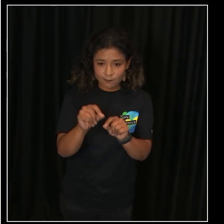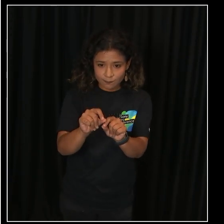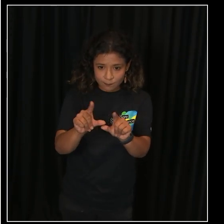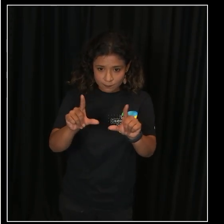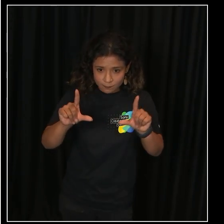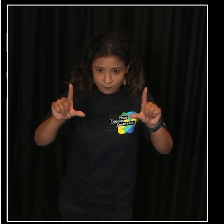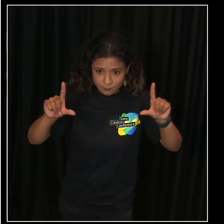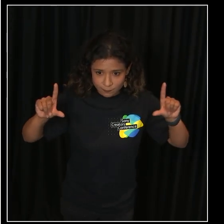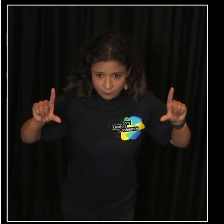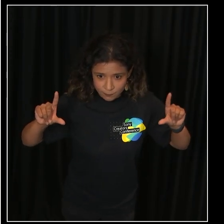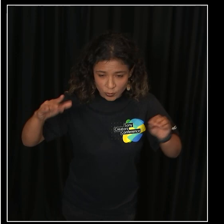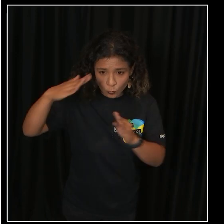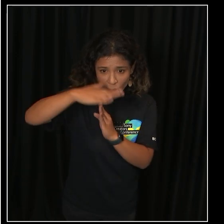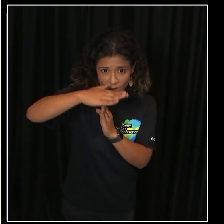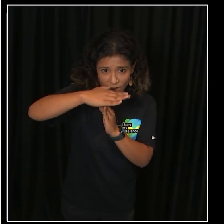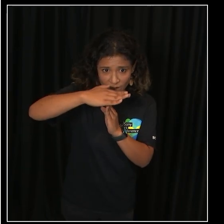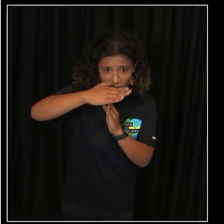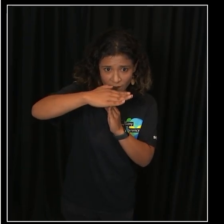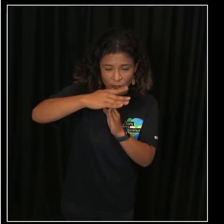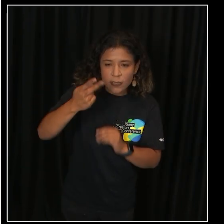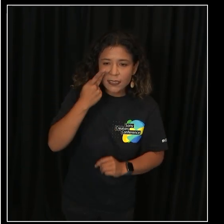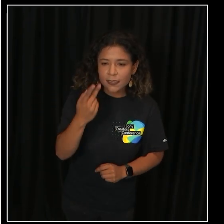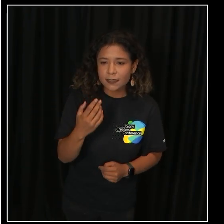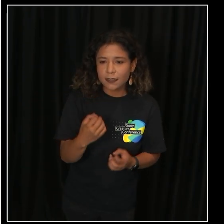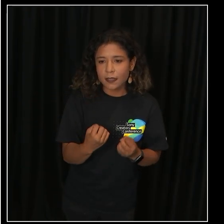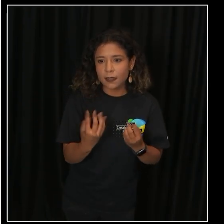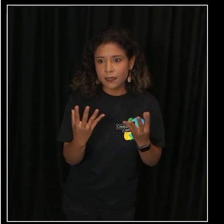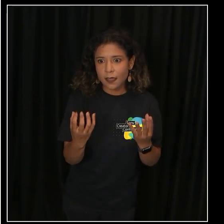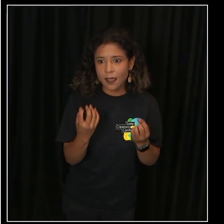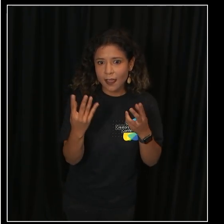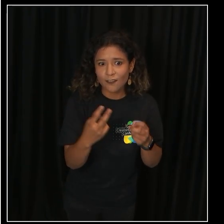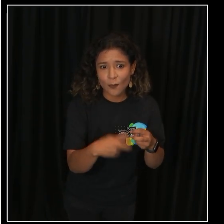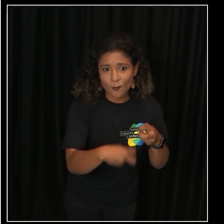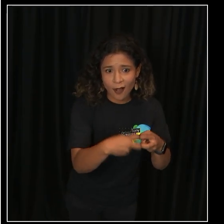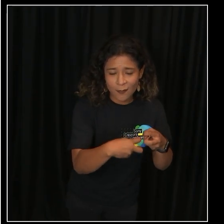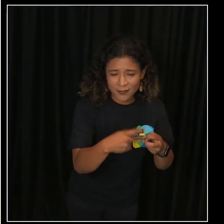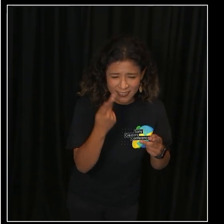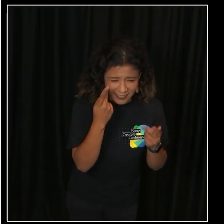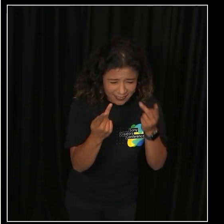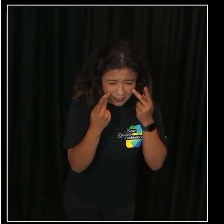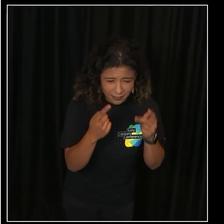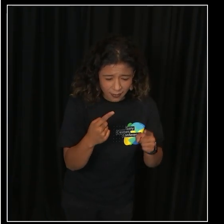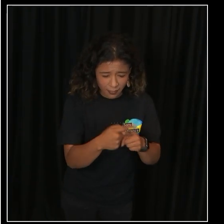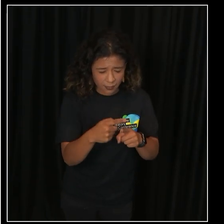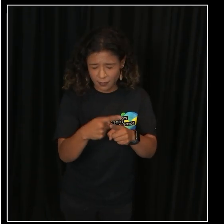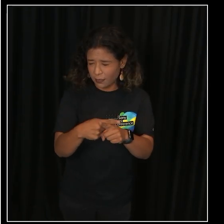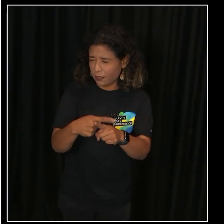you can see that there's a lot of problems happening, there's a lot of visual issues. And all of these visual artifacts here are